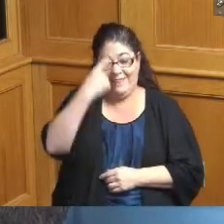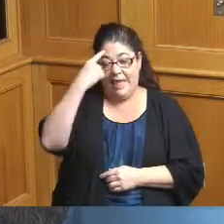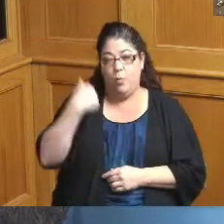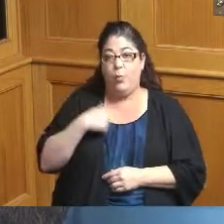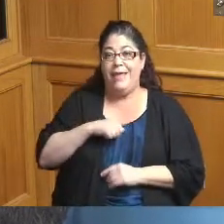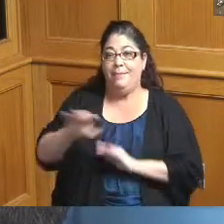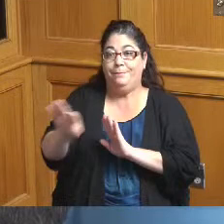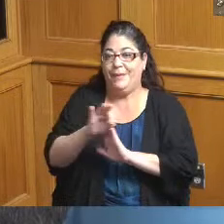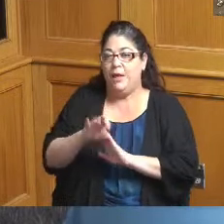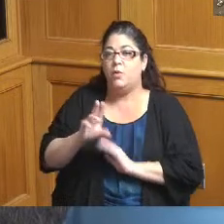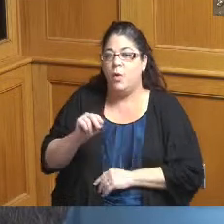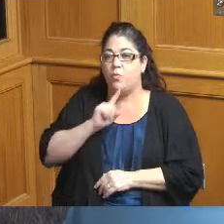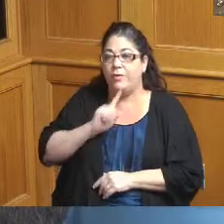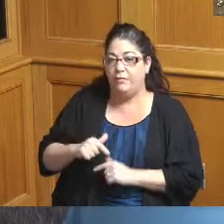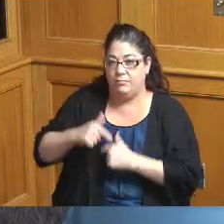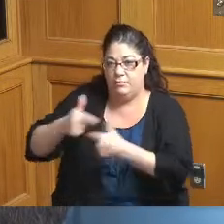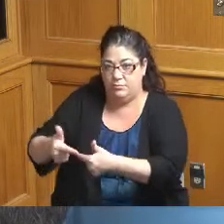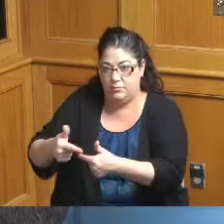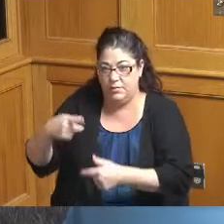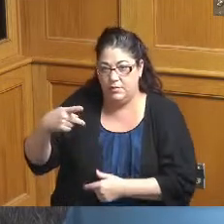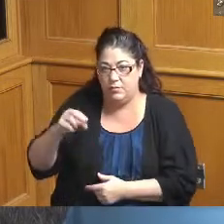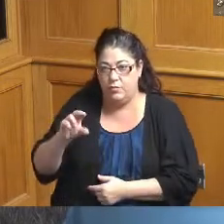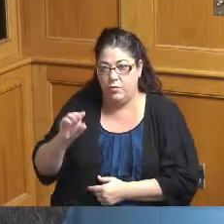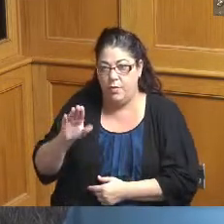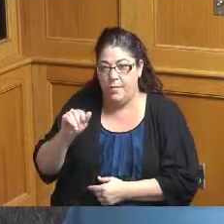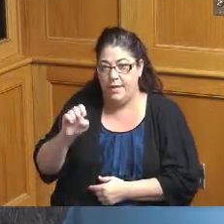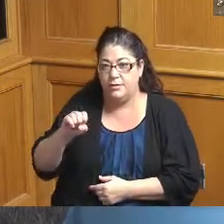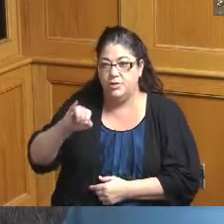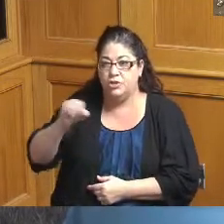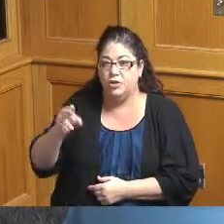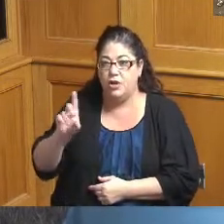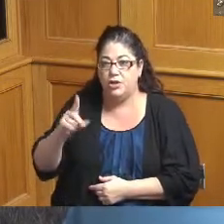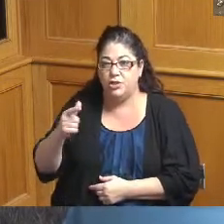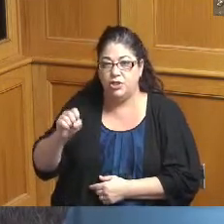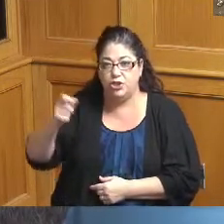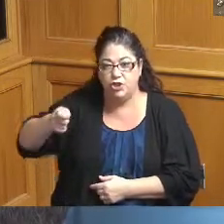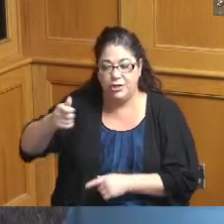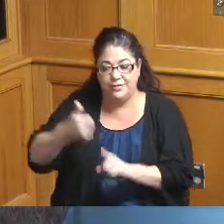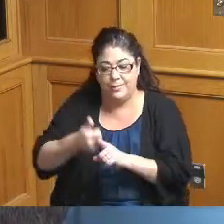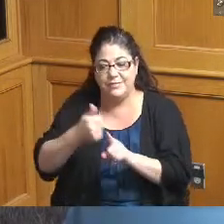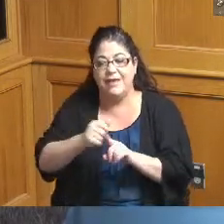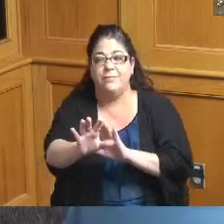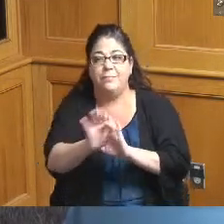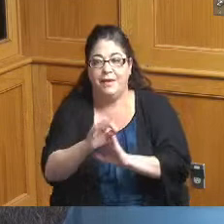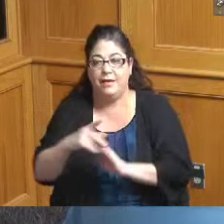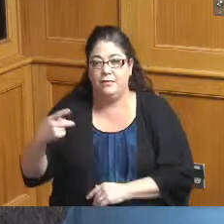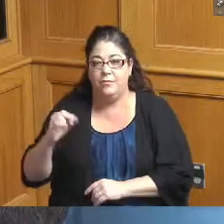actually Probate Judge makes all appointments to the parks it's just interesting how County